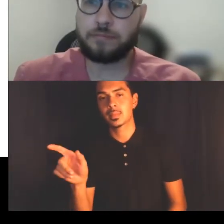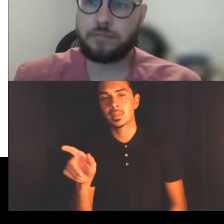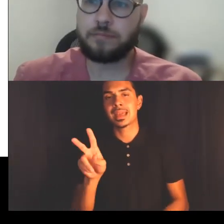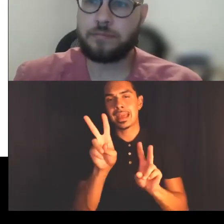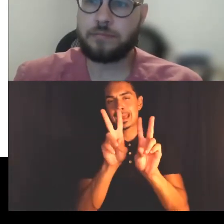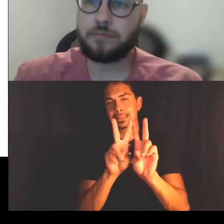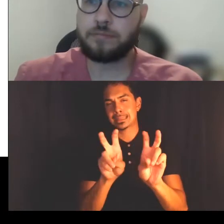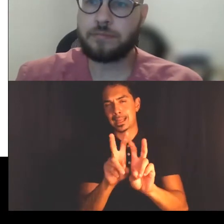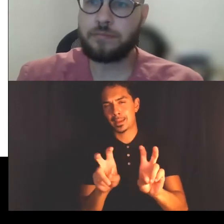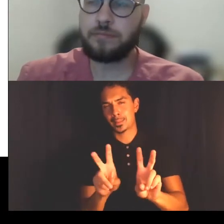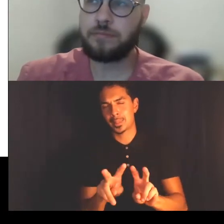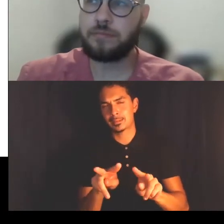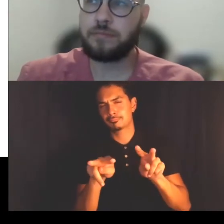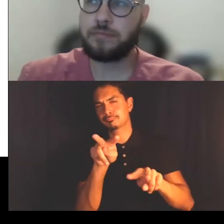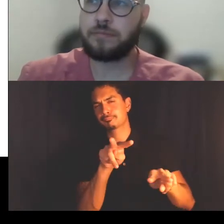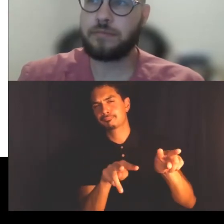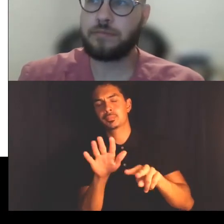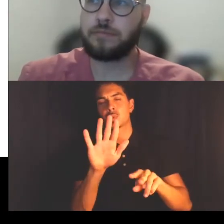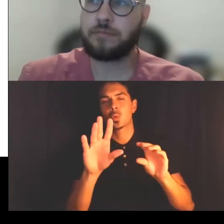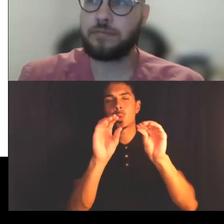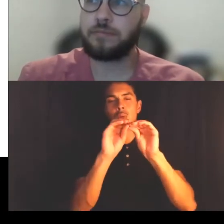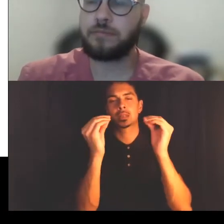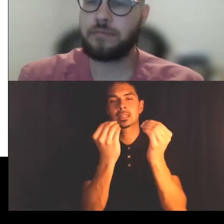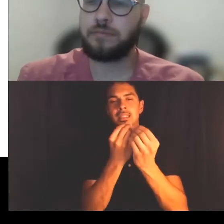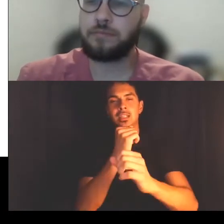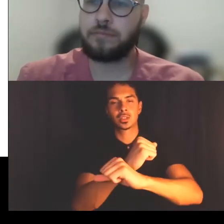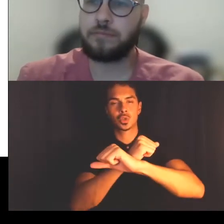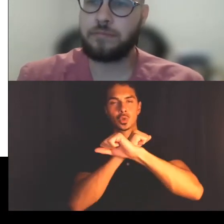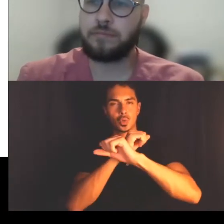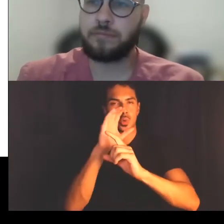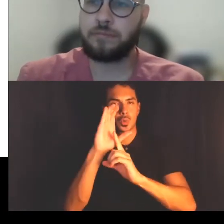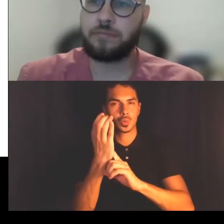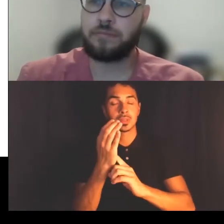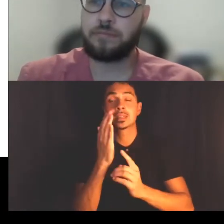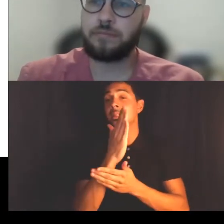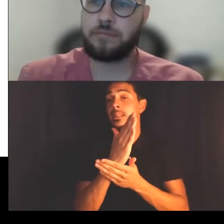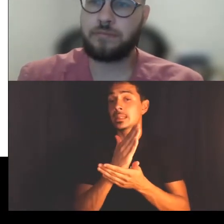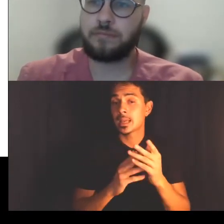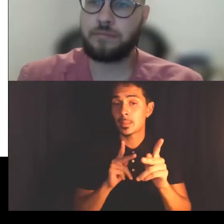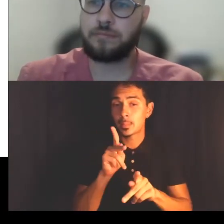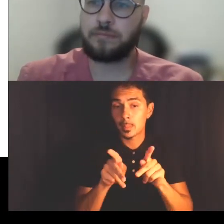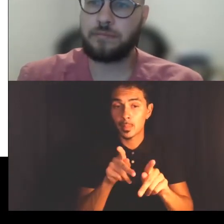Consult with security experts. For some people, this can be things like